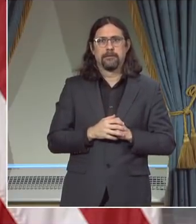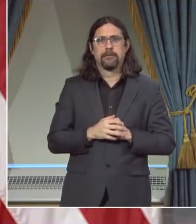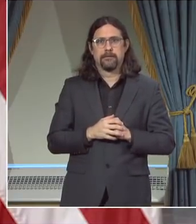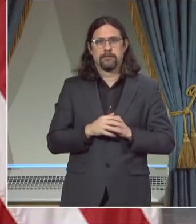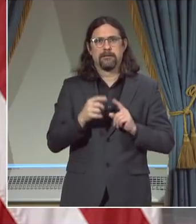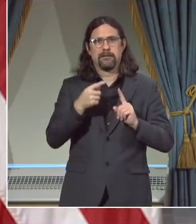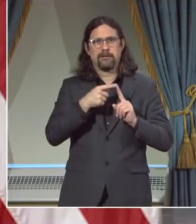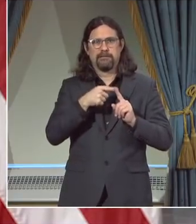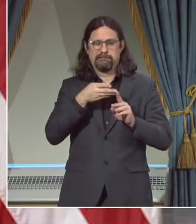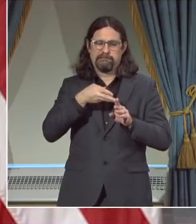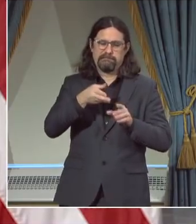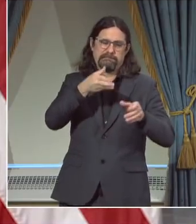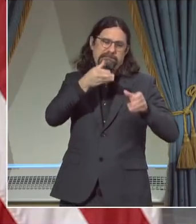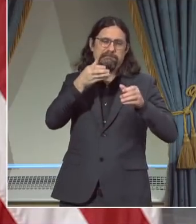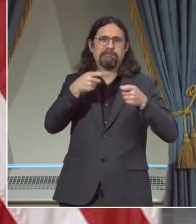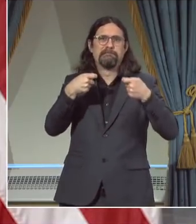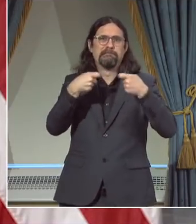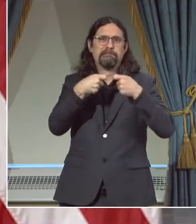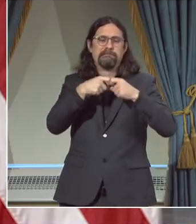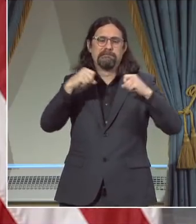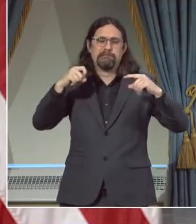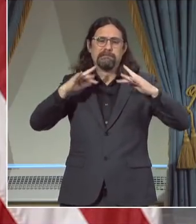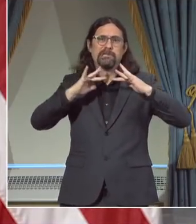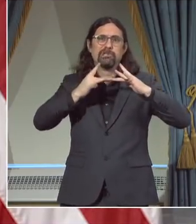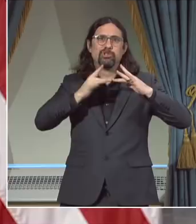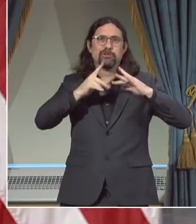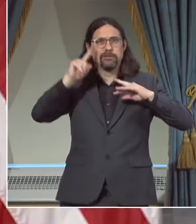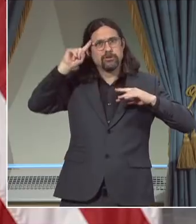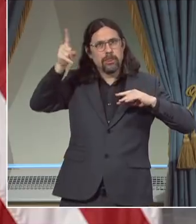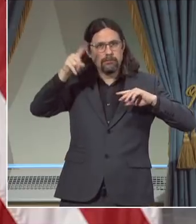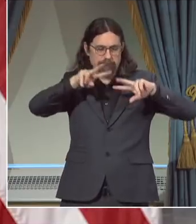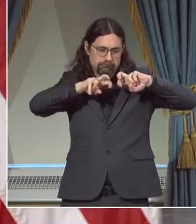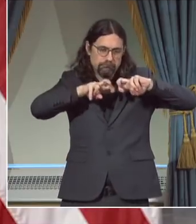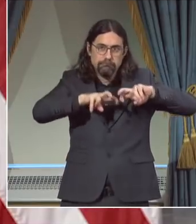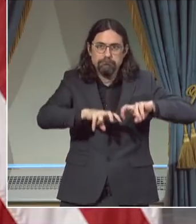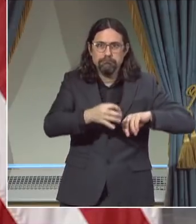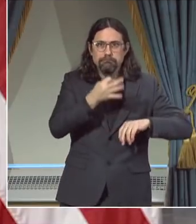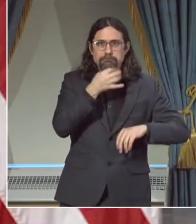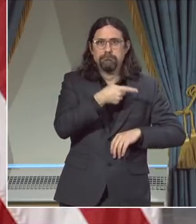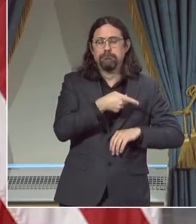ELECTRONICS AND TECH GENIUS WHO AAYLWSO CULD FIX THINGS FOR OTHER PEOPLE.